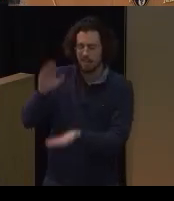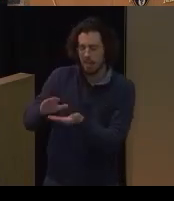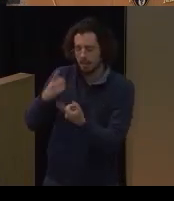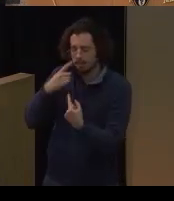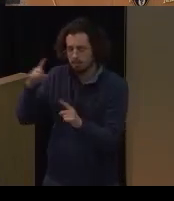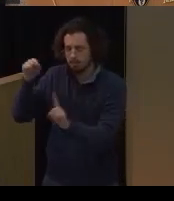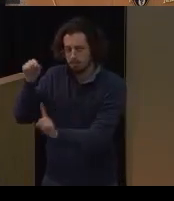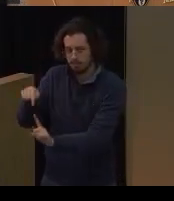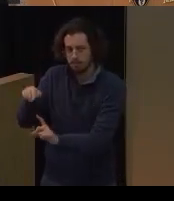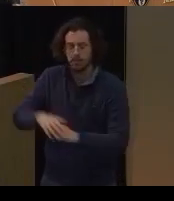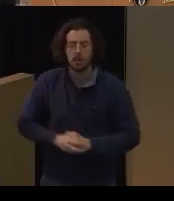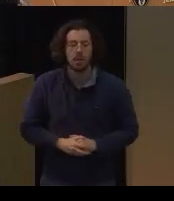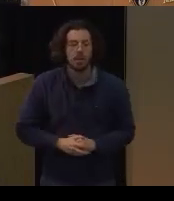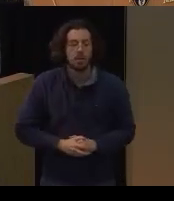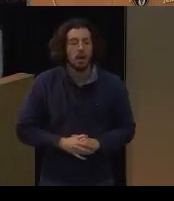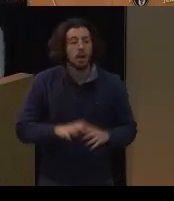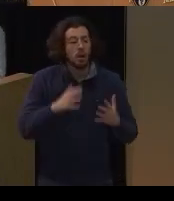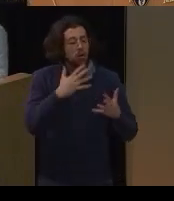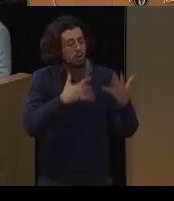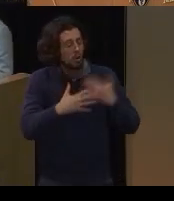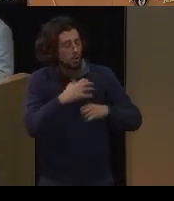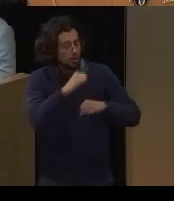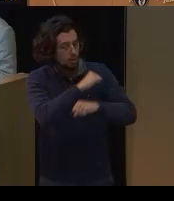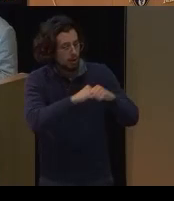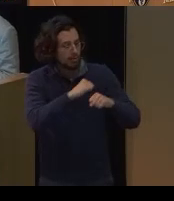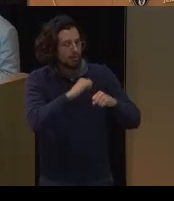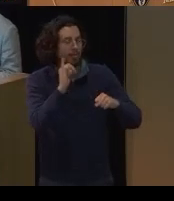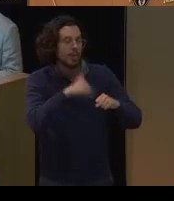we also showed you that social strategies seem to best account for volitional control